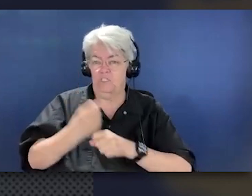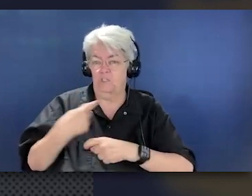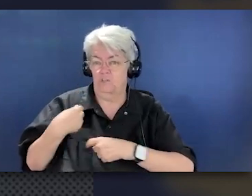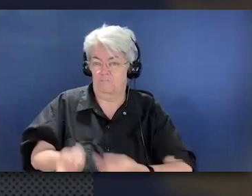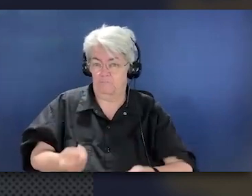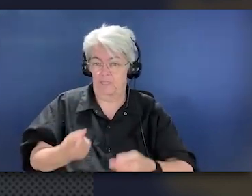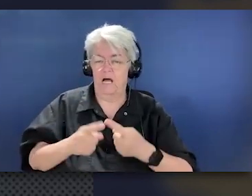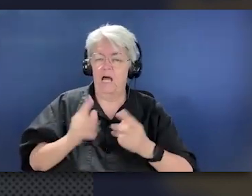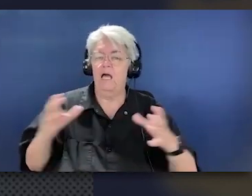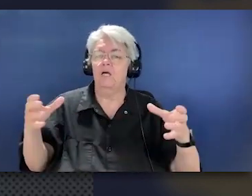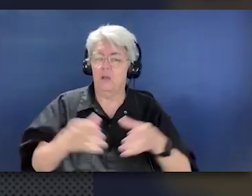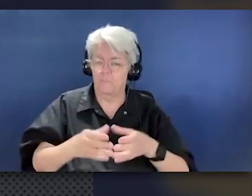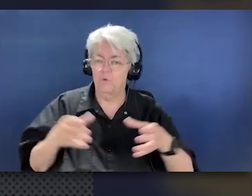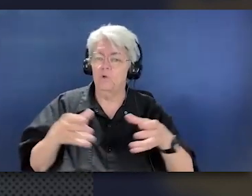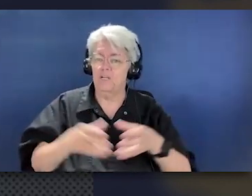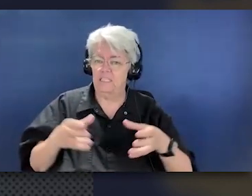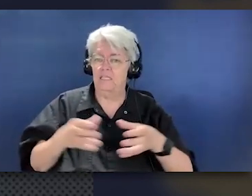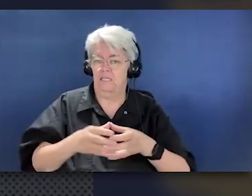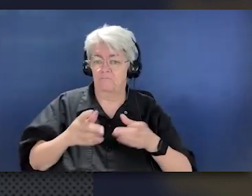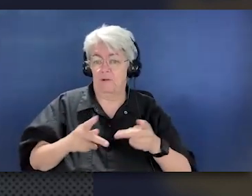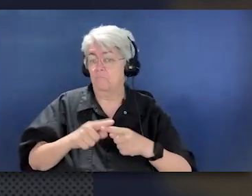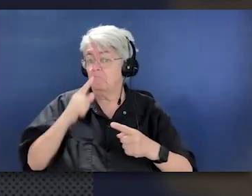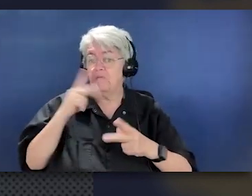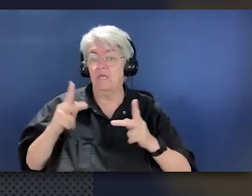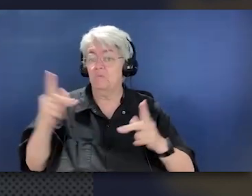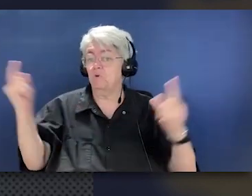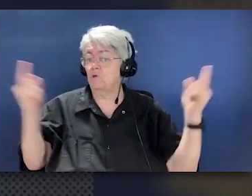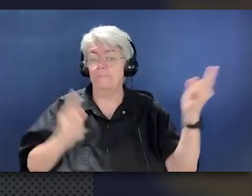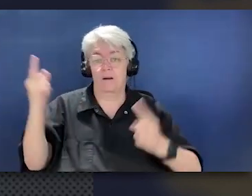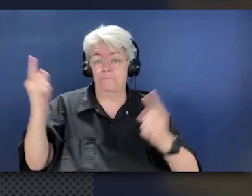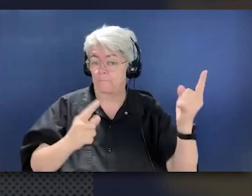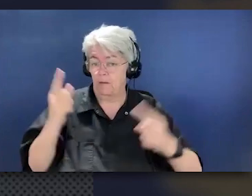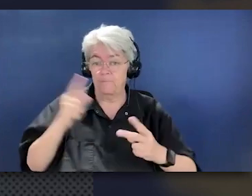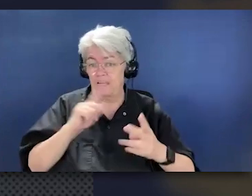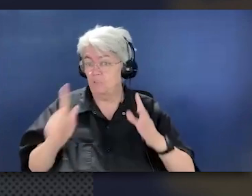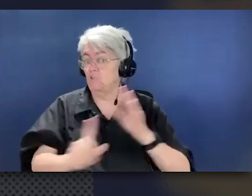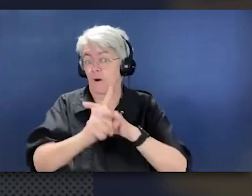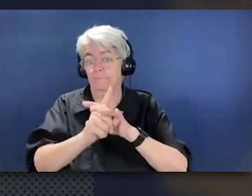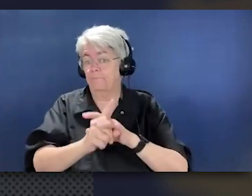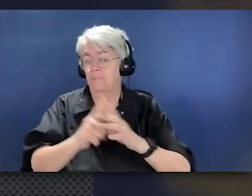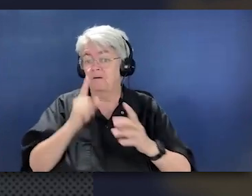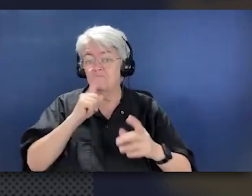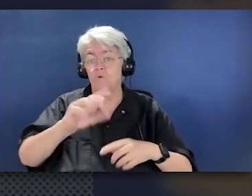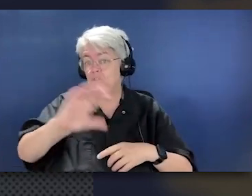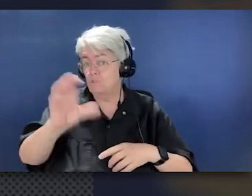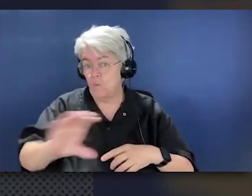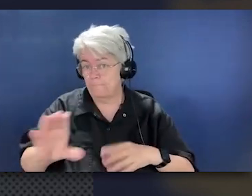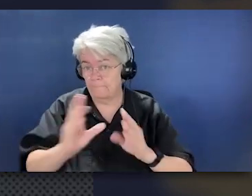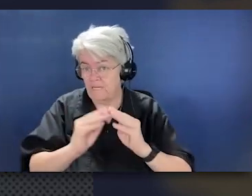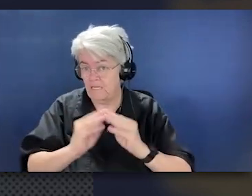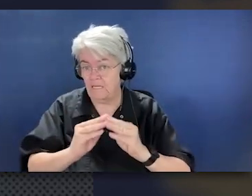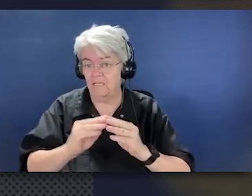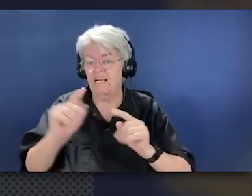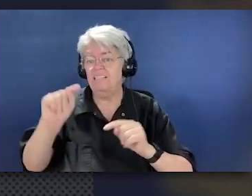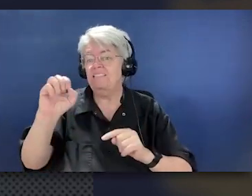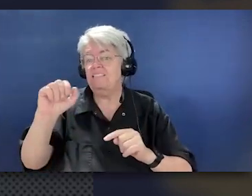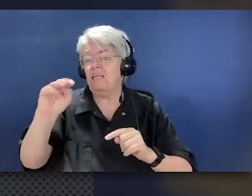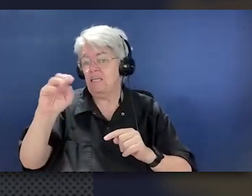practice of open drop-ins where people can show up for Zoom meetings, Teams meetings in our case,